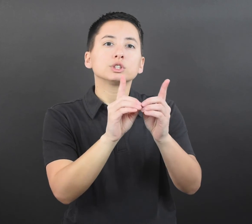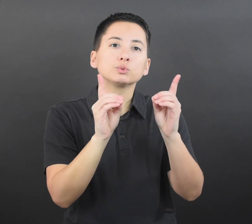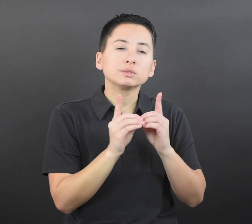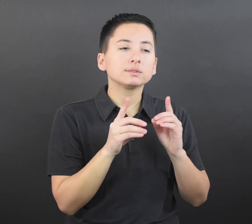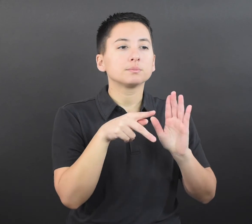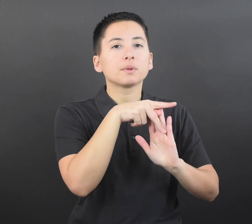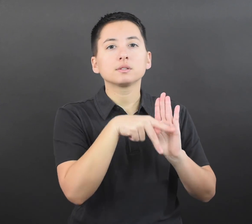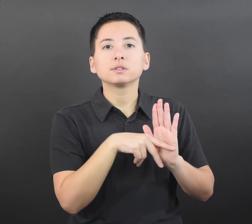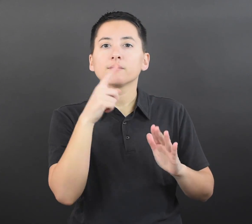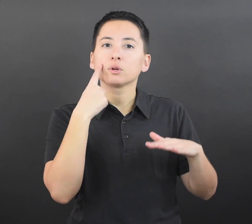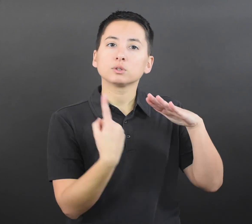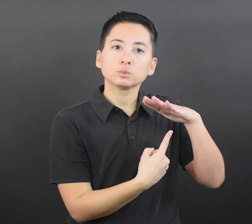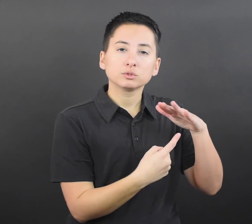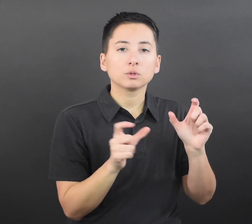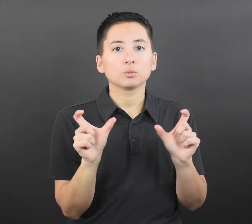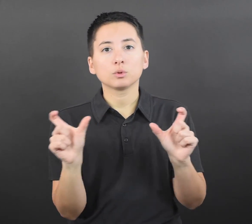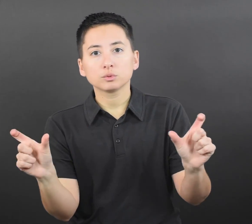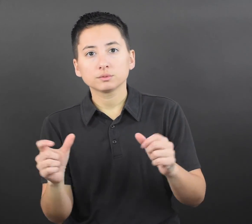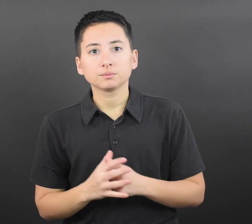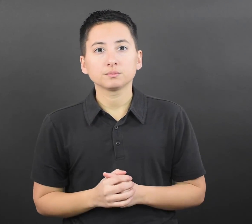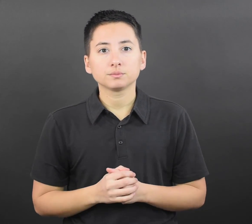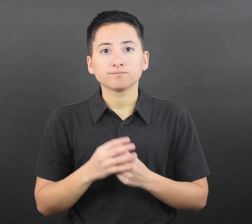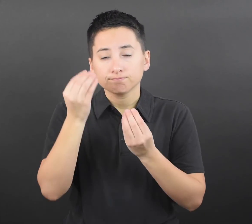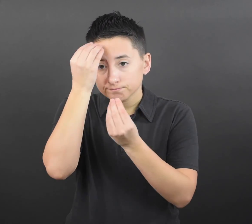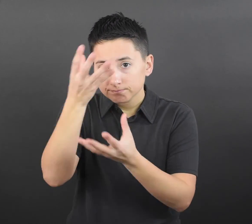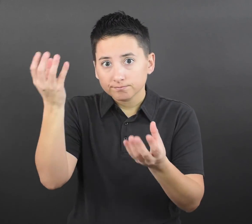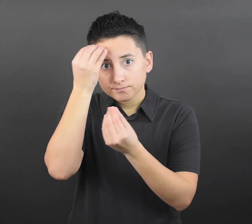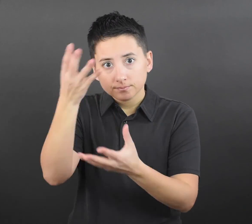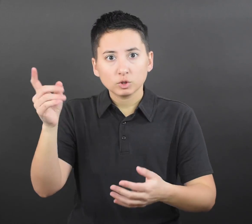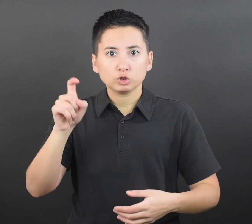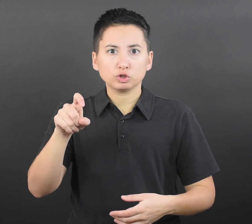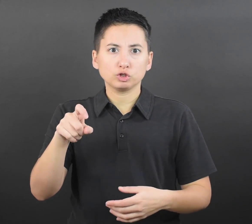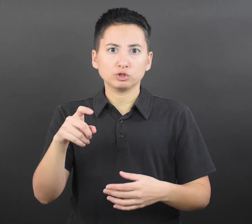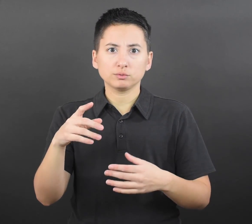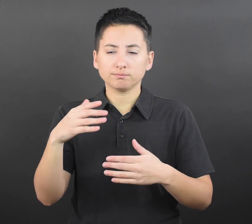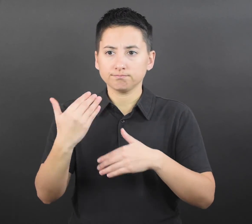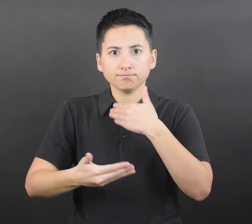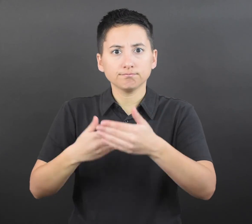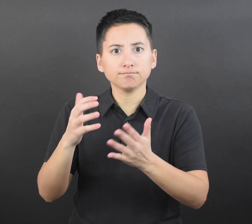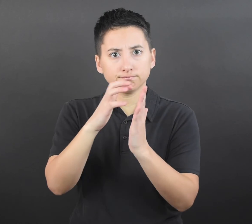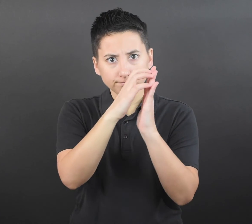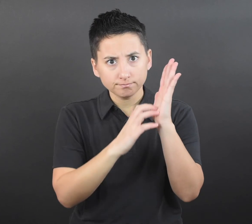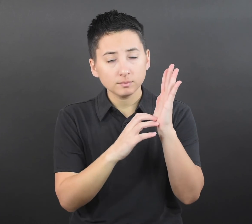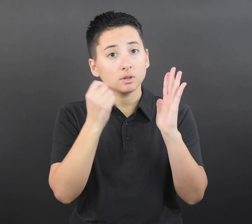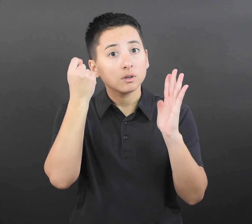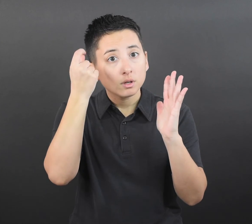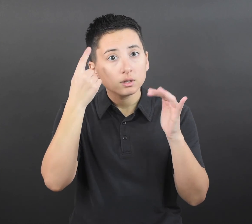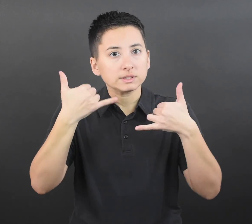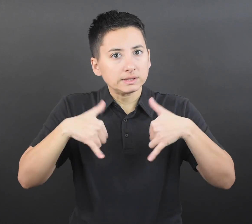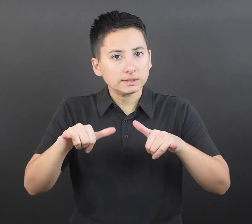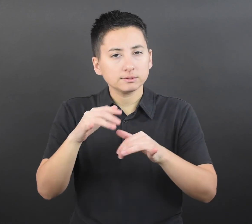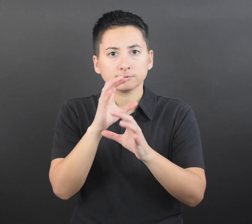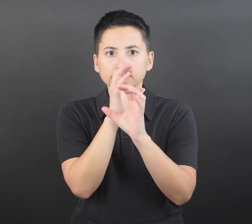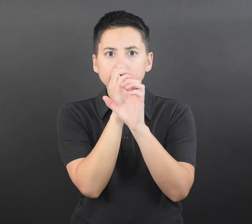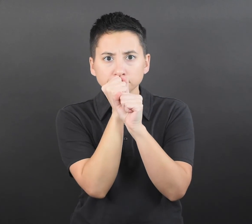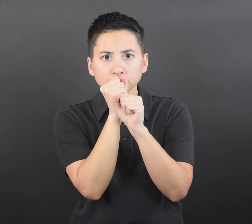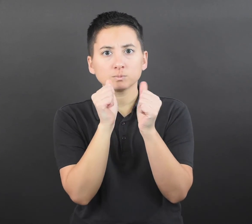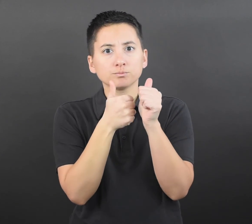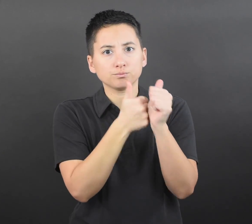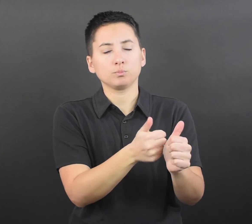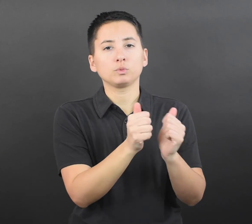be made while maintaining confidentiality in accordance with applicable state and federal law.